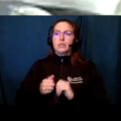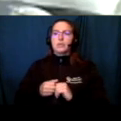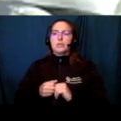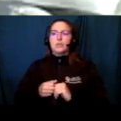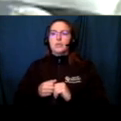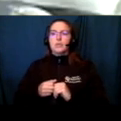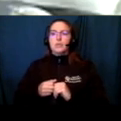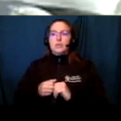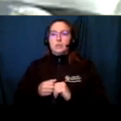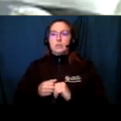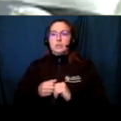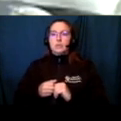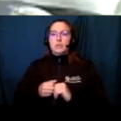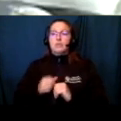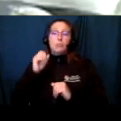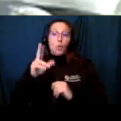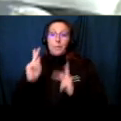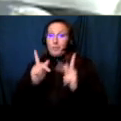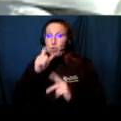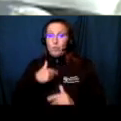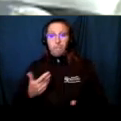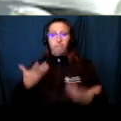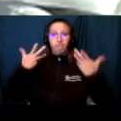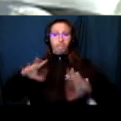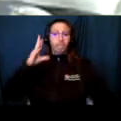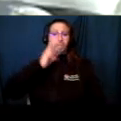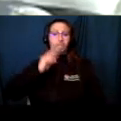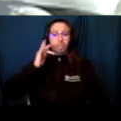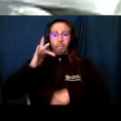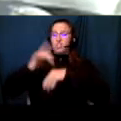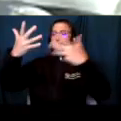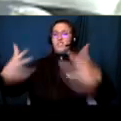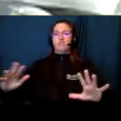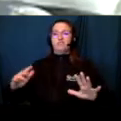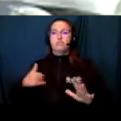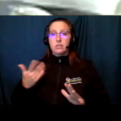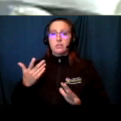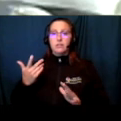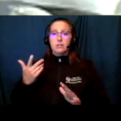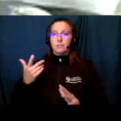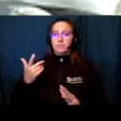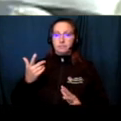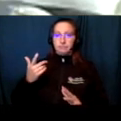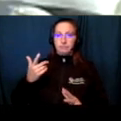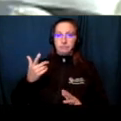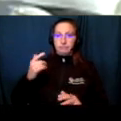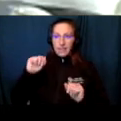individuals with lived experience to be able to do a variety of things, sort of talk with